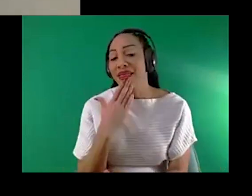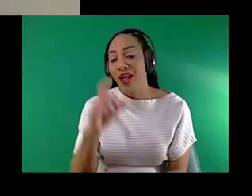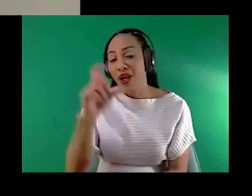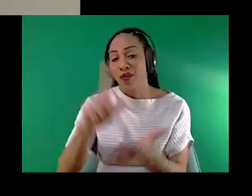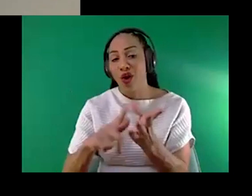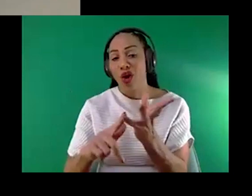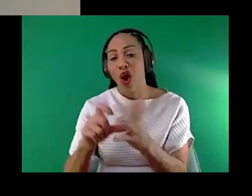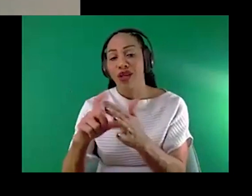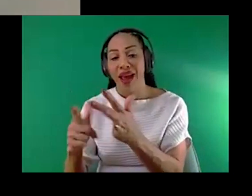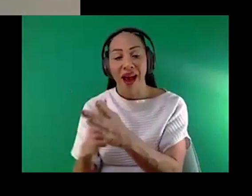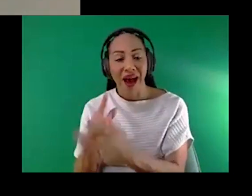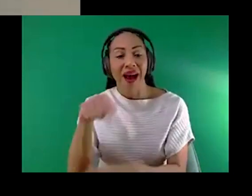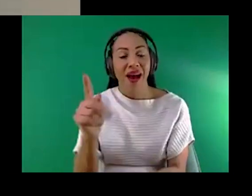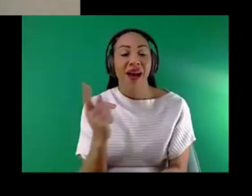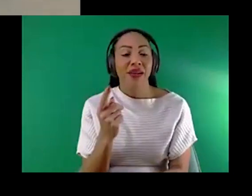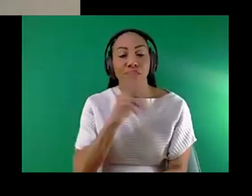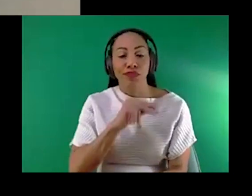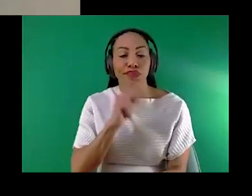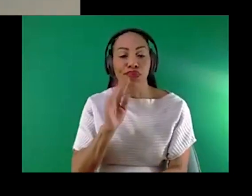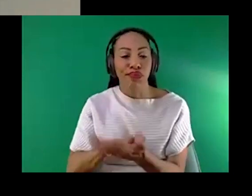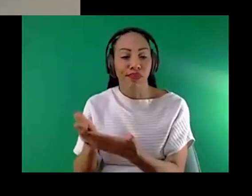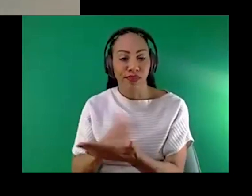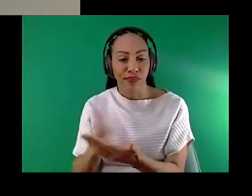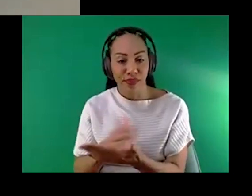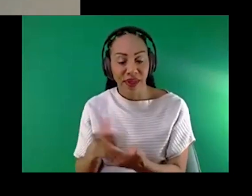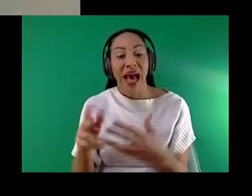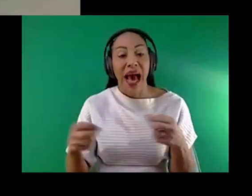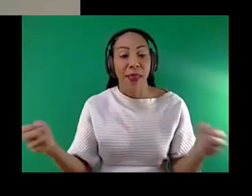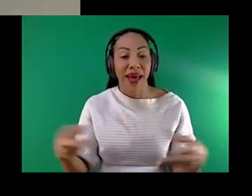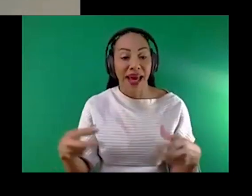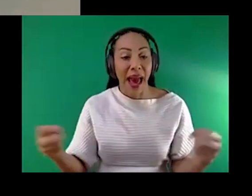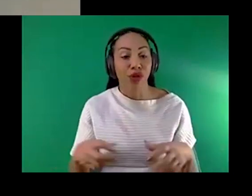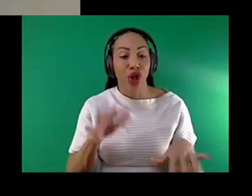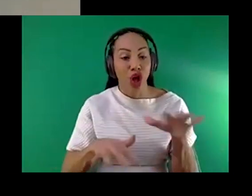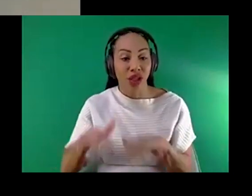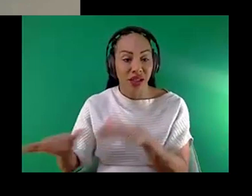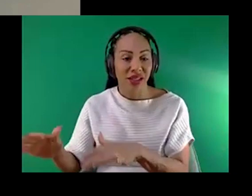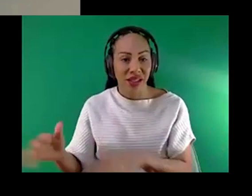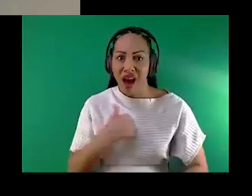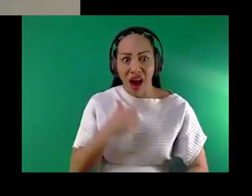and to Alice Alisa um and to Norma who I failed to acknowledge at the beginning and I apologise